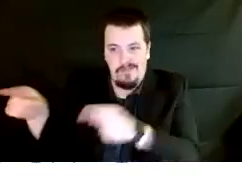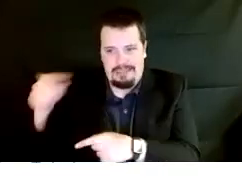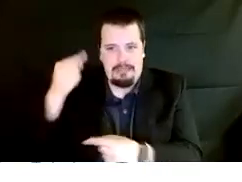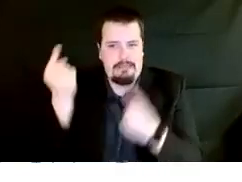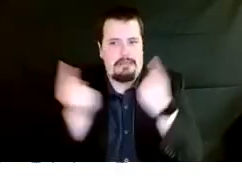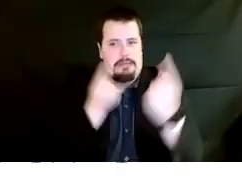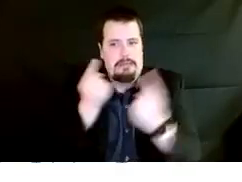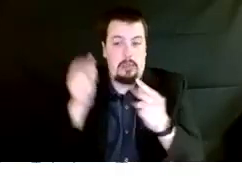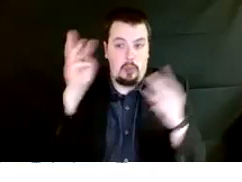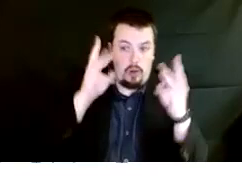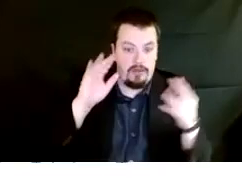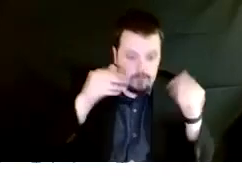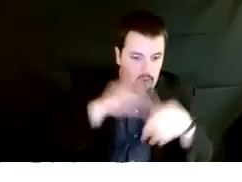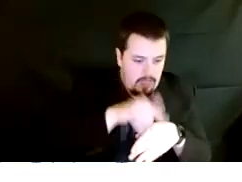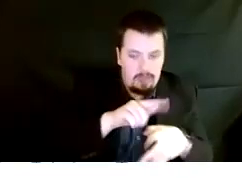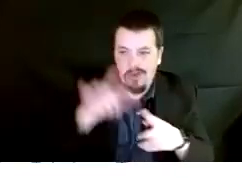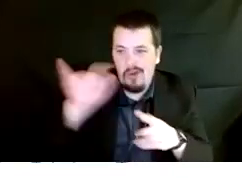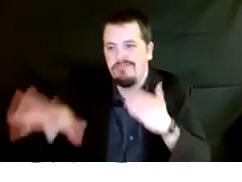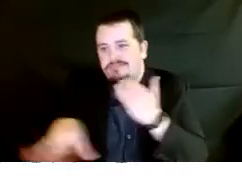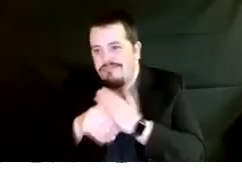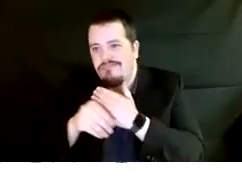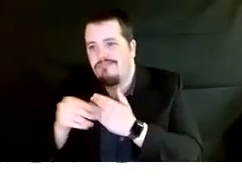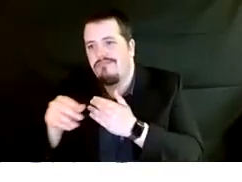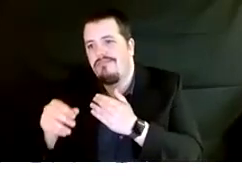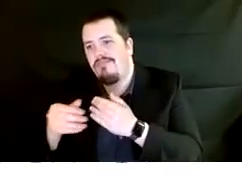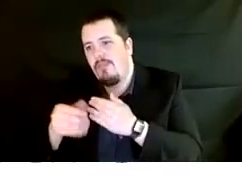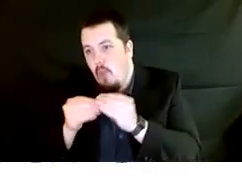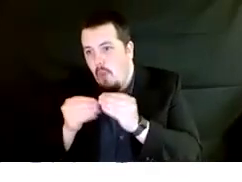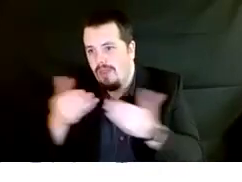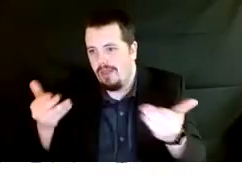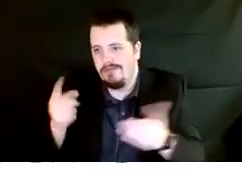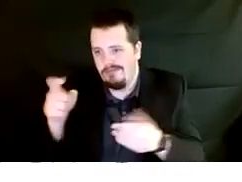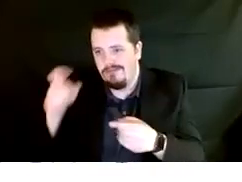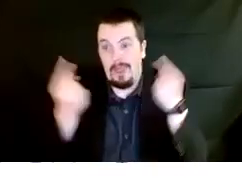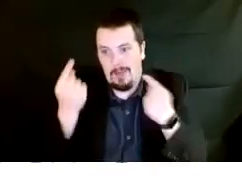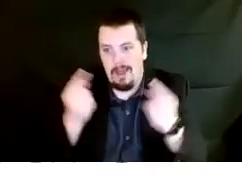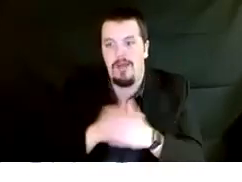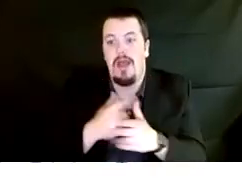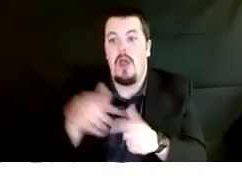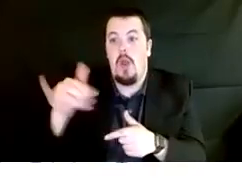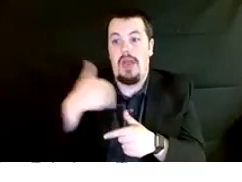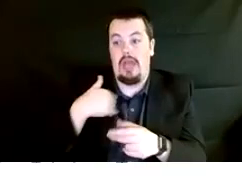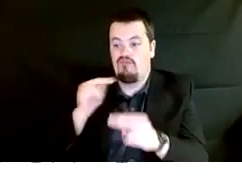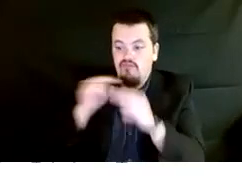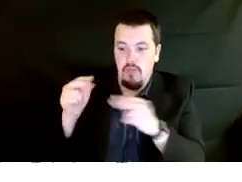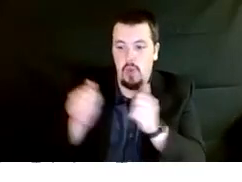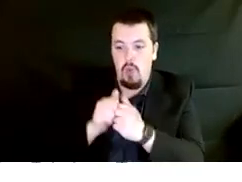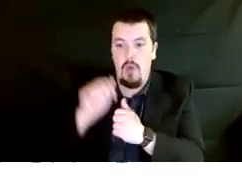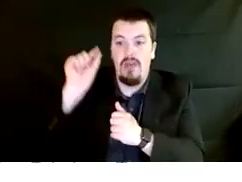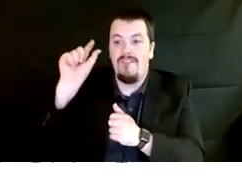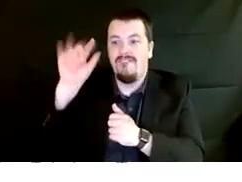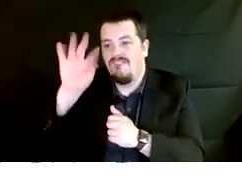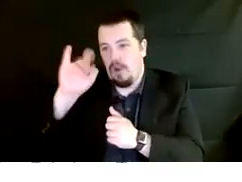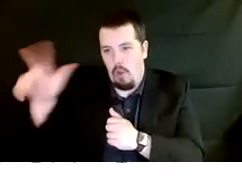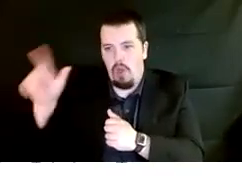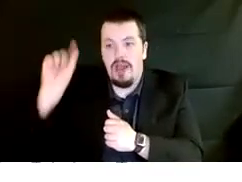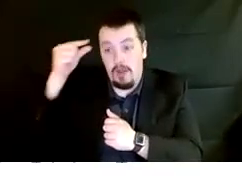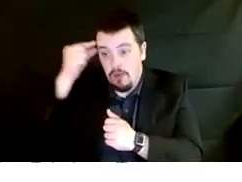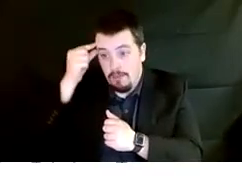about and focus on um we also had to negotiate with the federal government who um had kind of